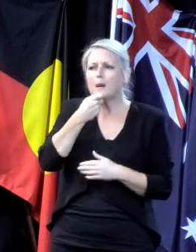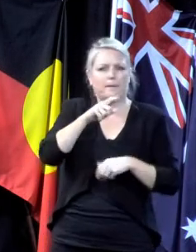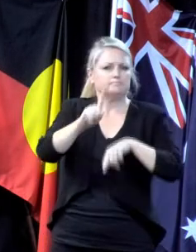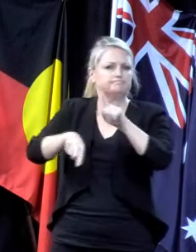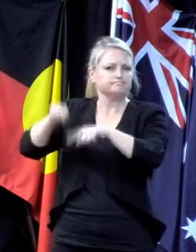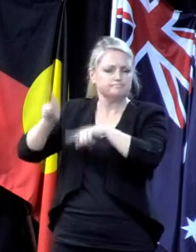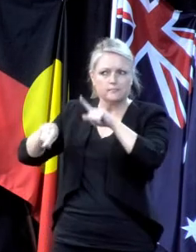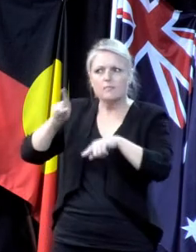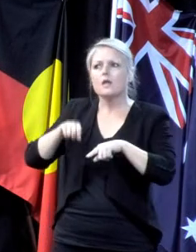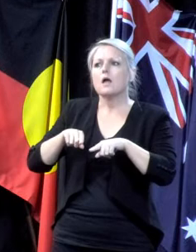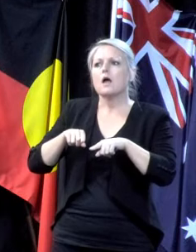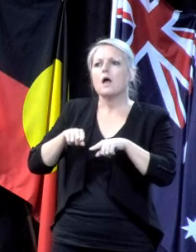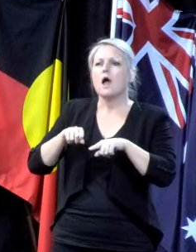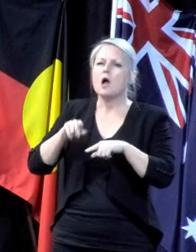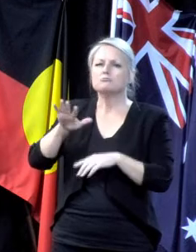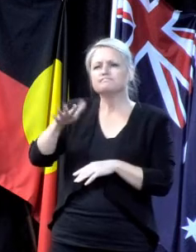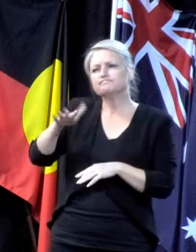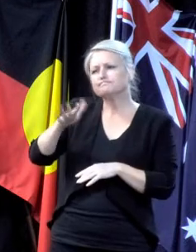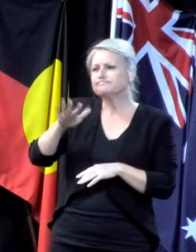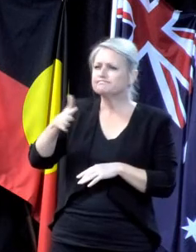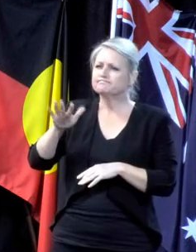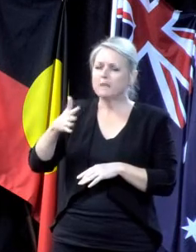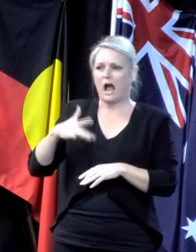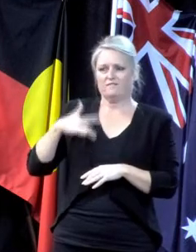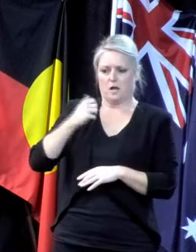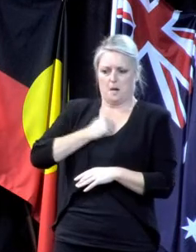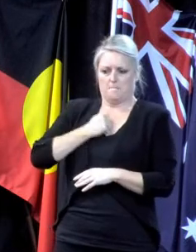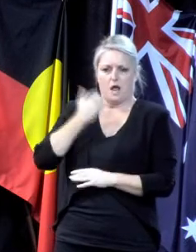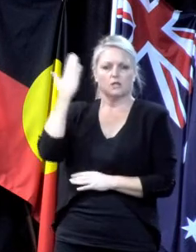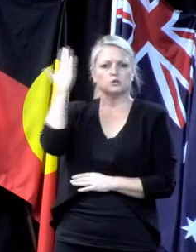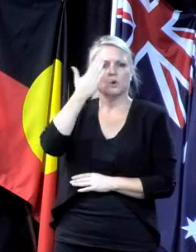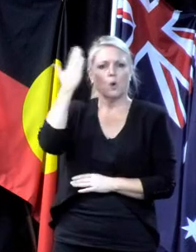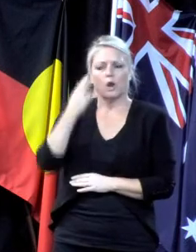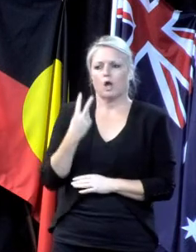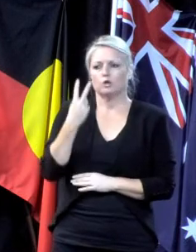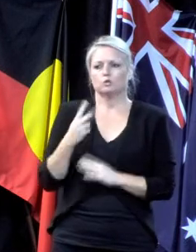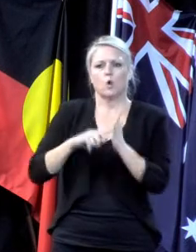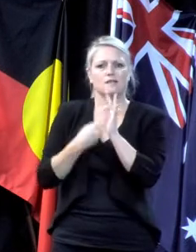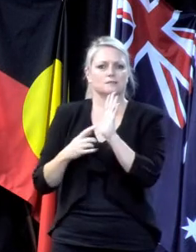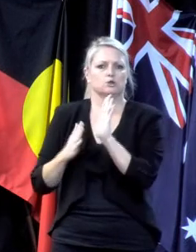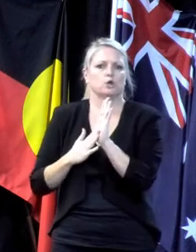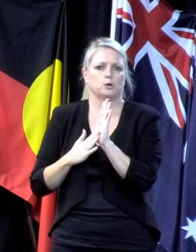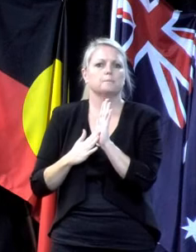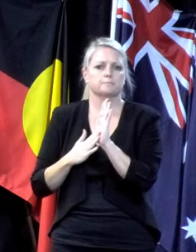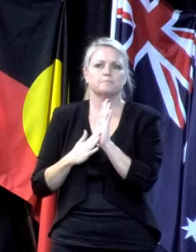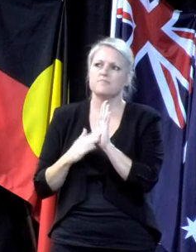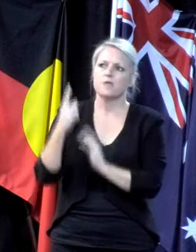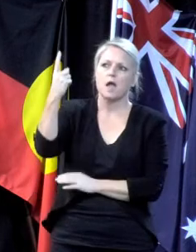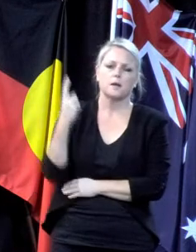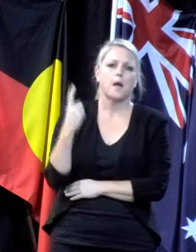What about for your school? For our school is twice a term. DR MELLIFONT: Okay. In a regular term about twice a term,